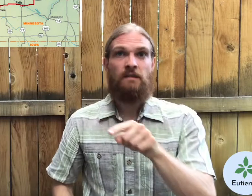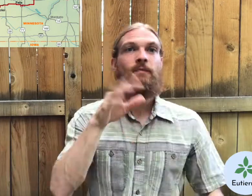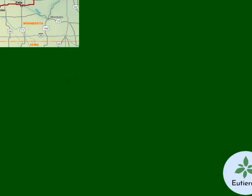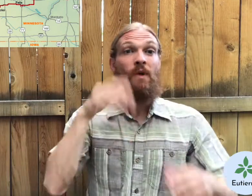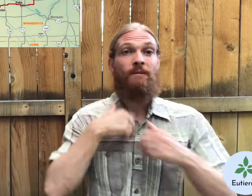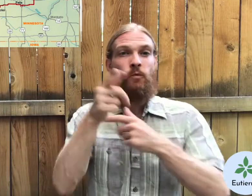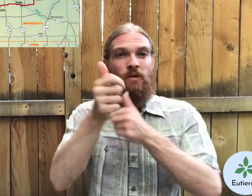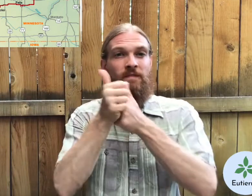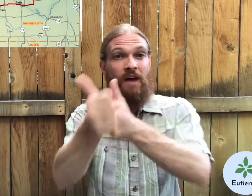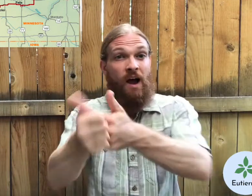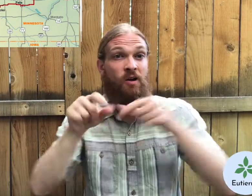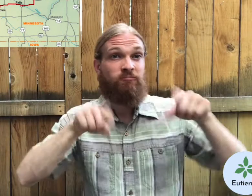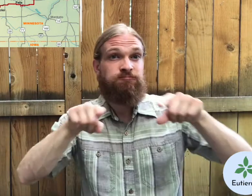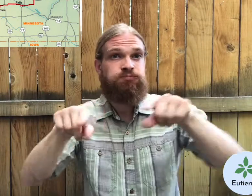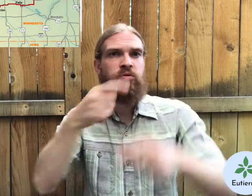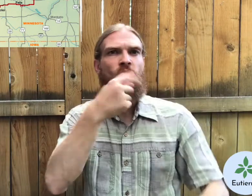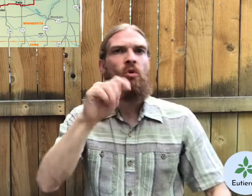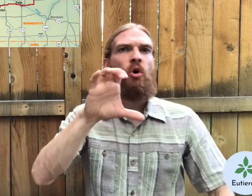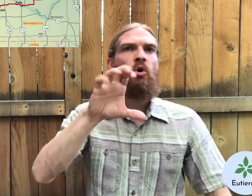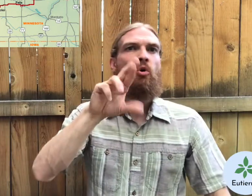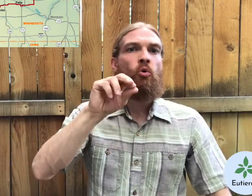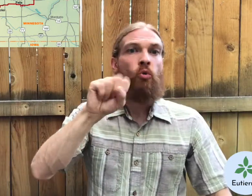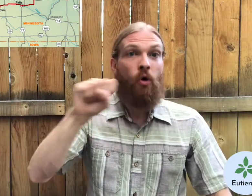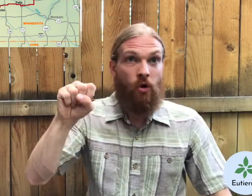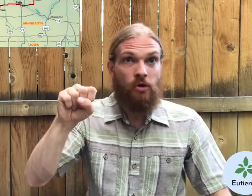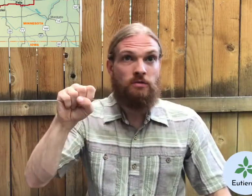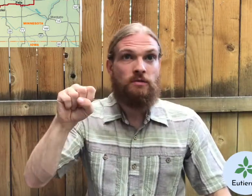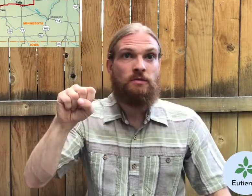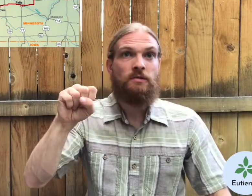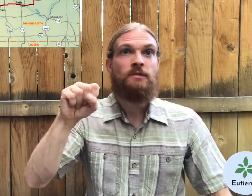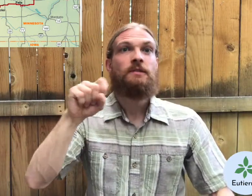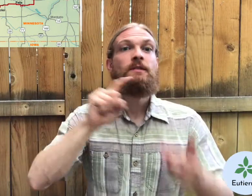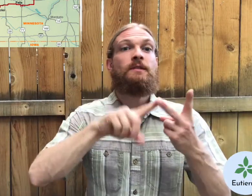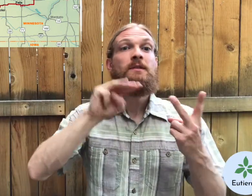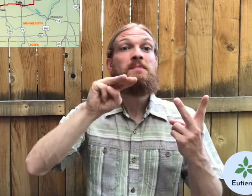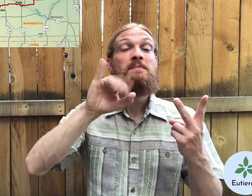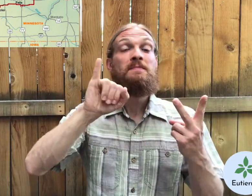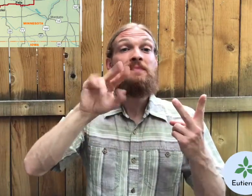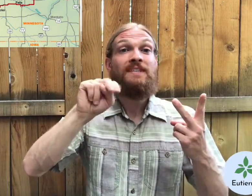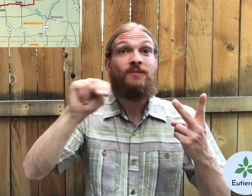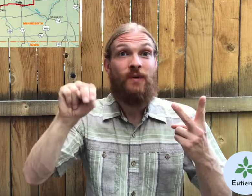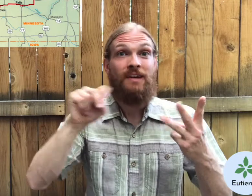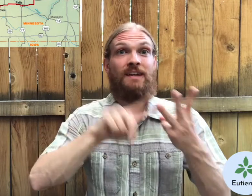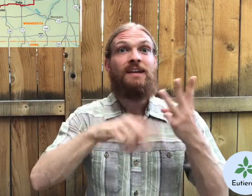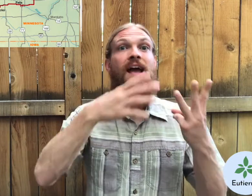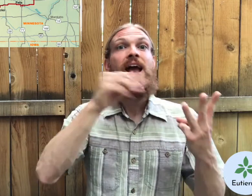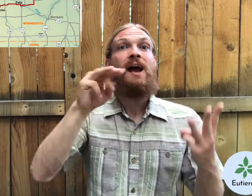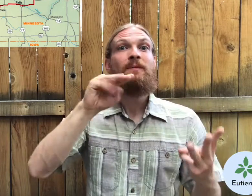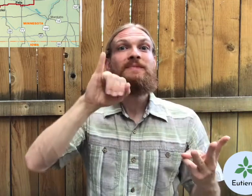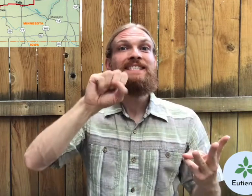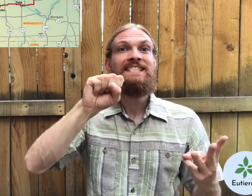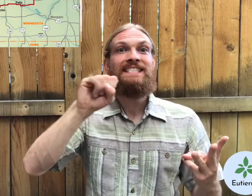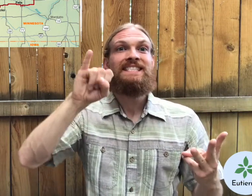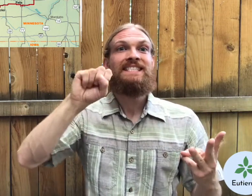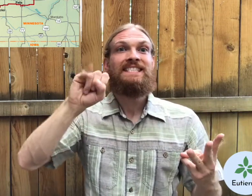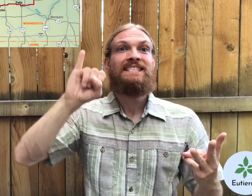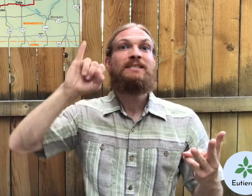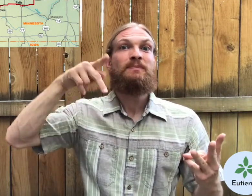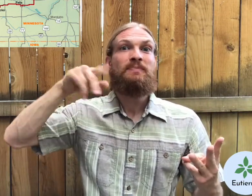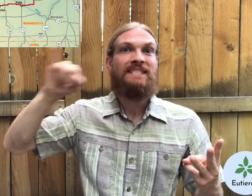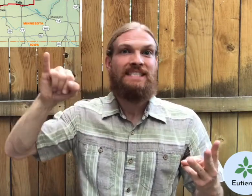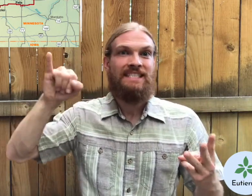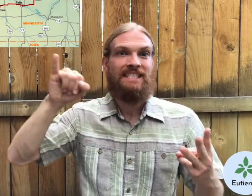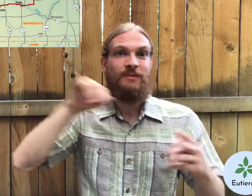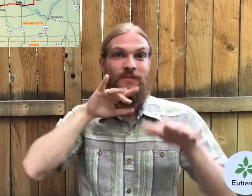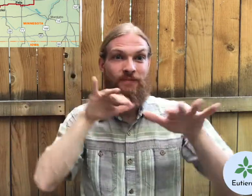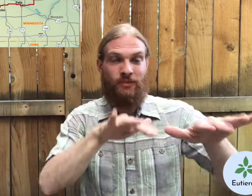This route will have you ride along the Cross (Crow), Minnesota and Mississippi rivers